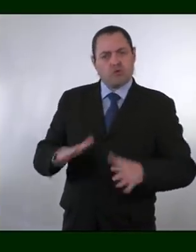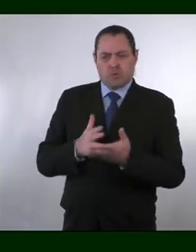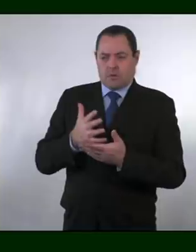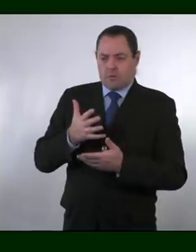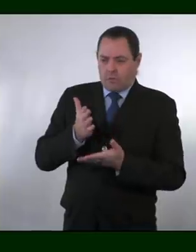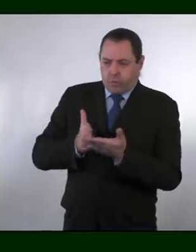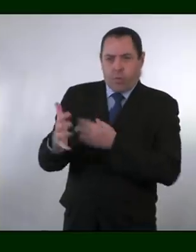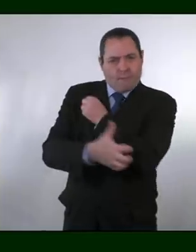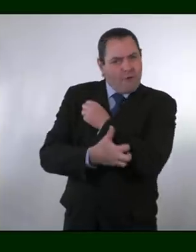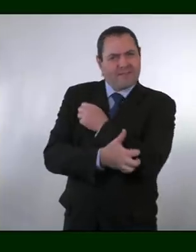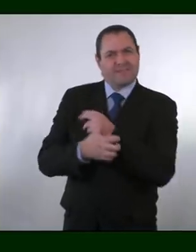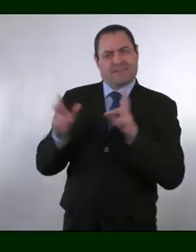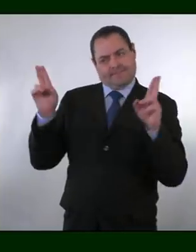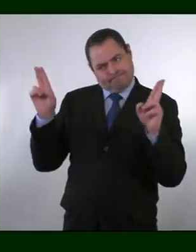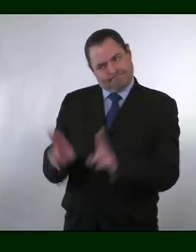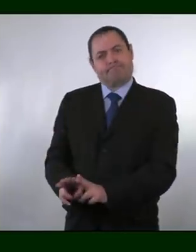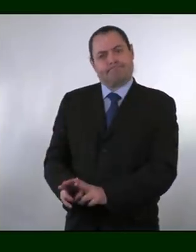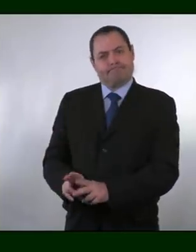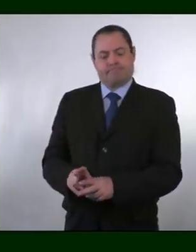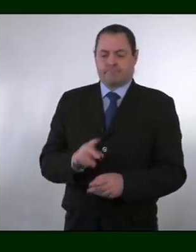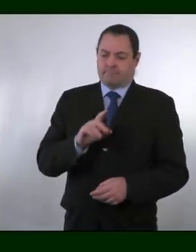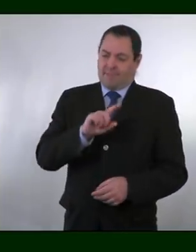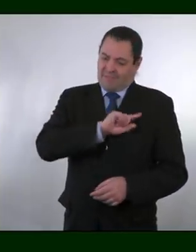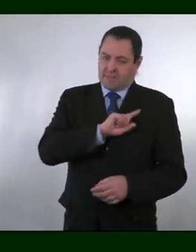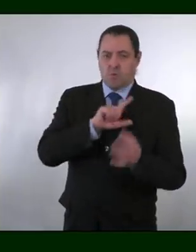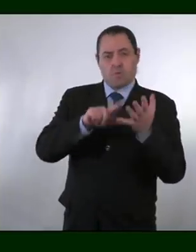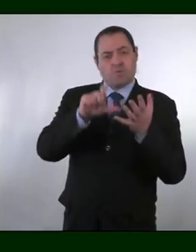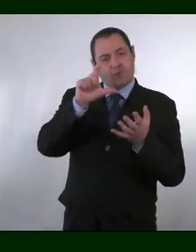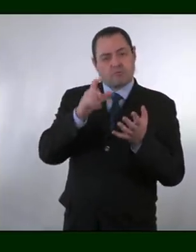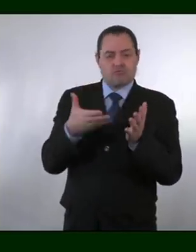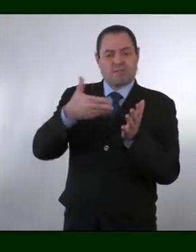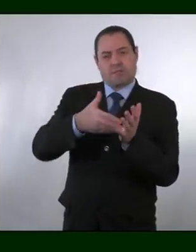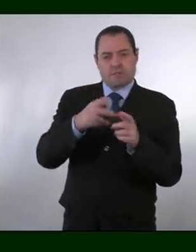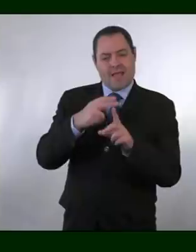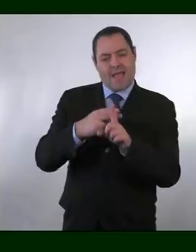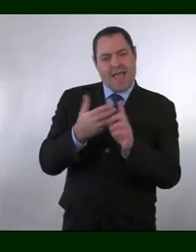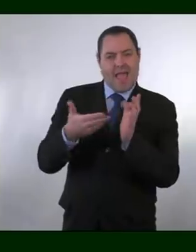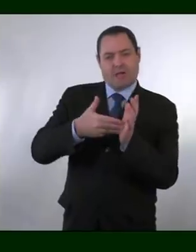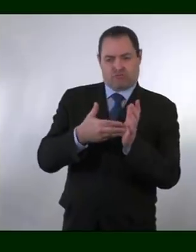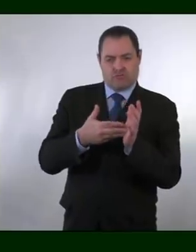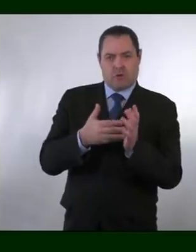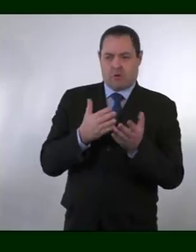did indeed uprate universal credit, which is right for the exceptional circumstances we are in. That